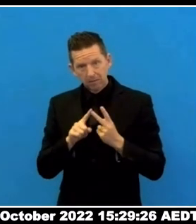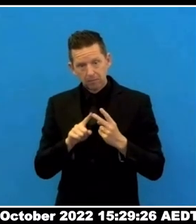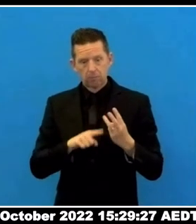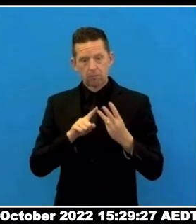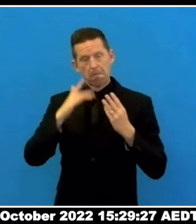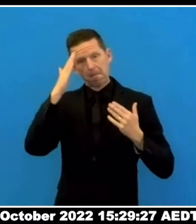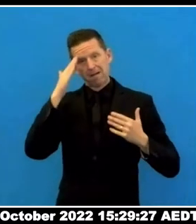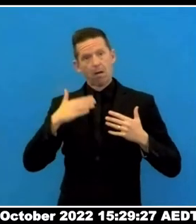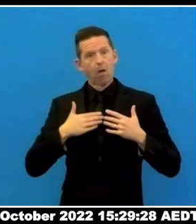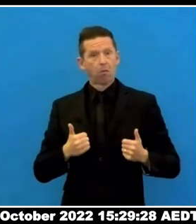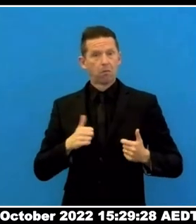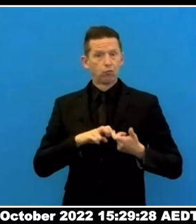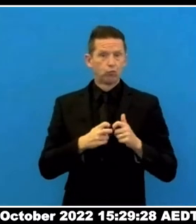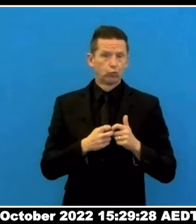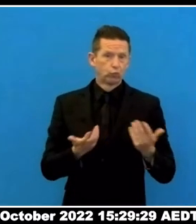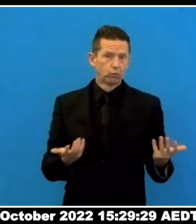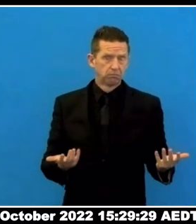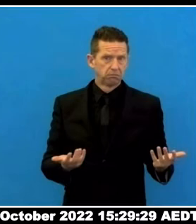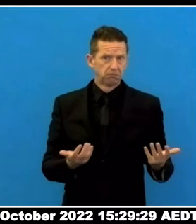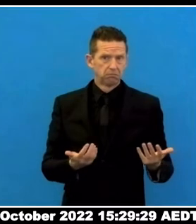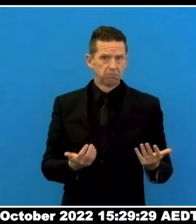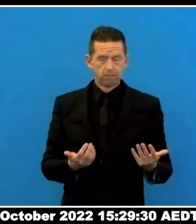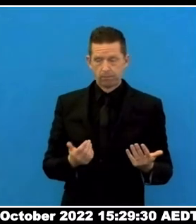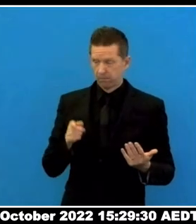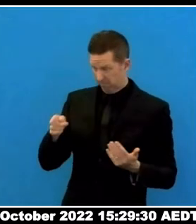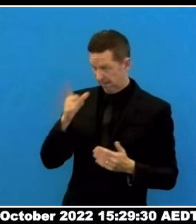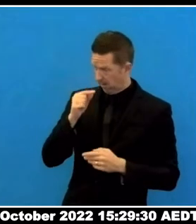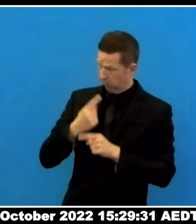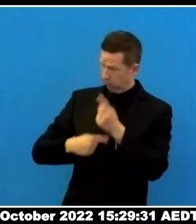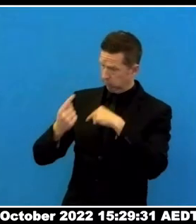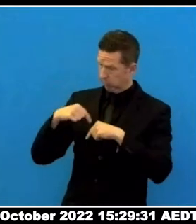or mental health issues. Do you want to tell the Royal Commissioners